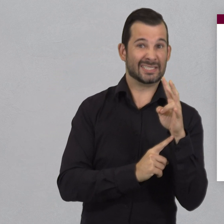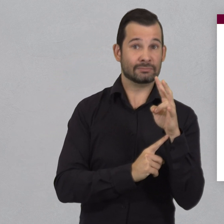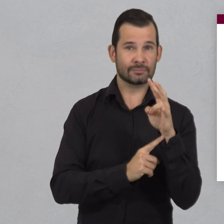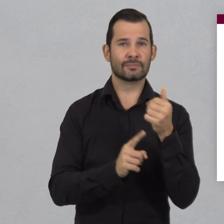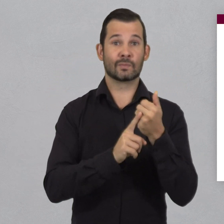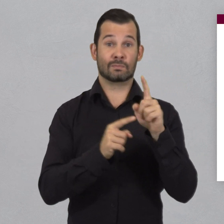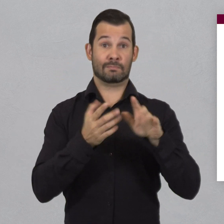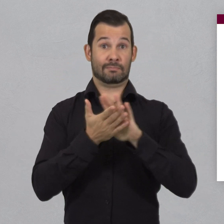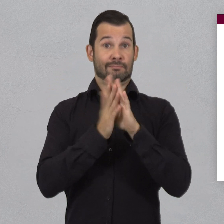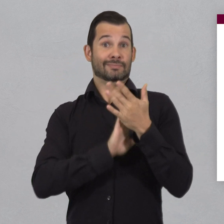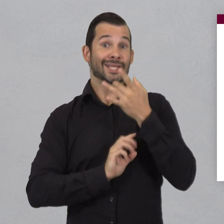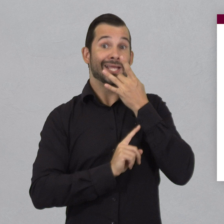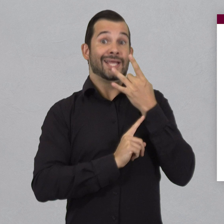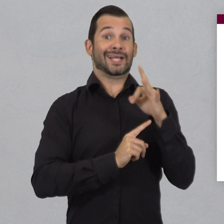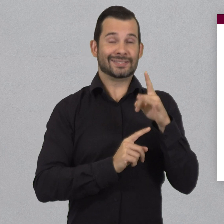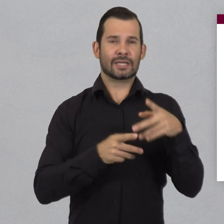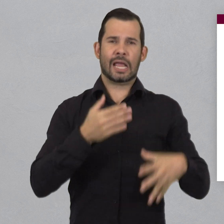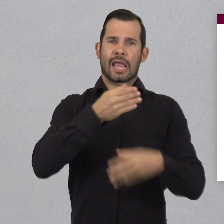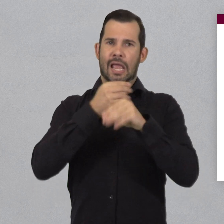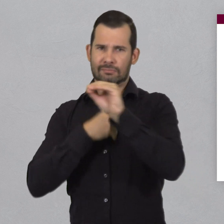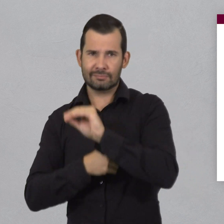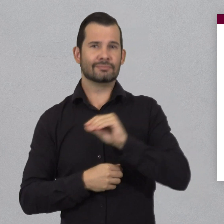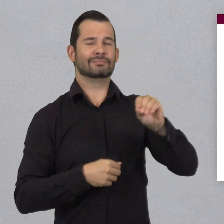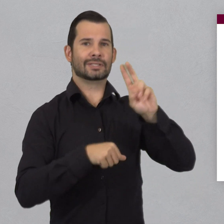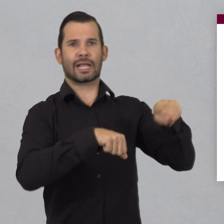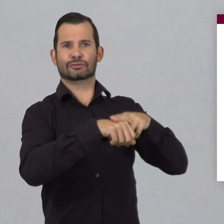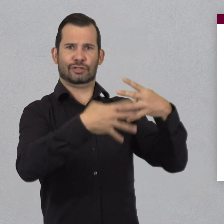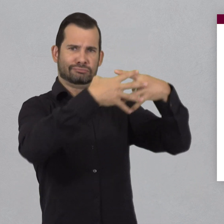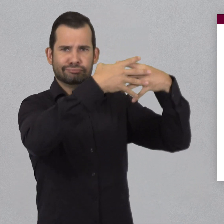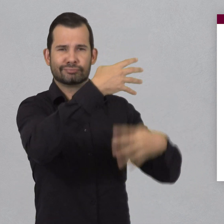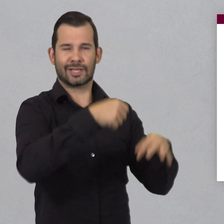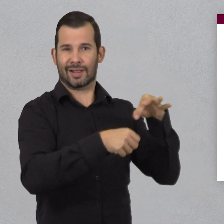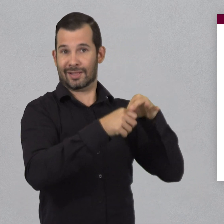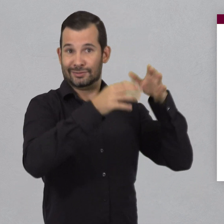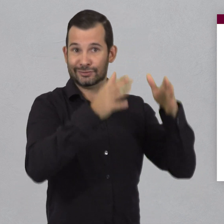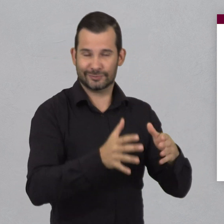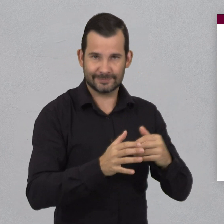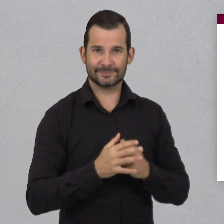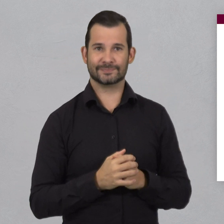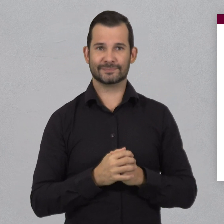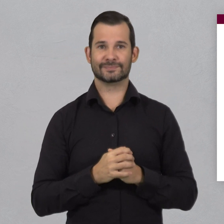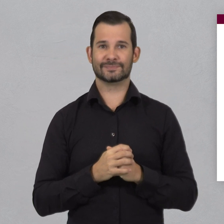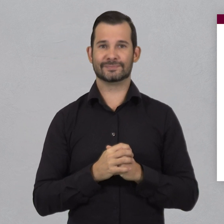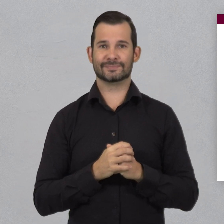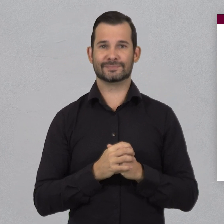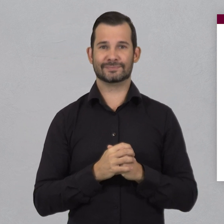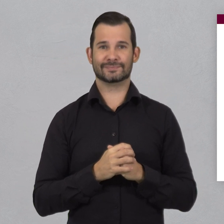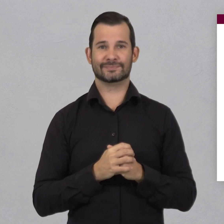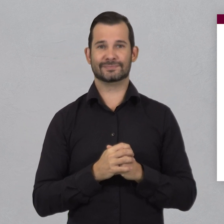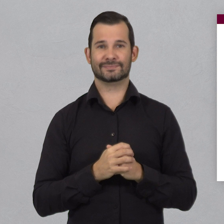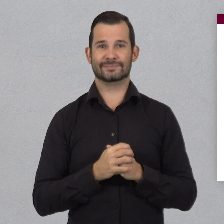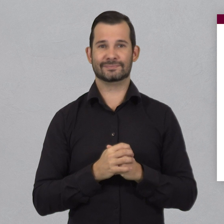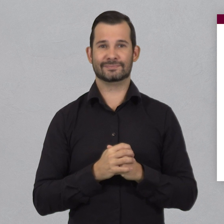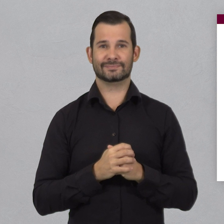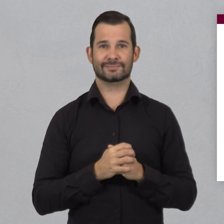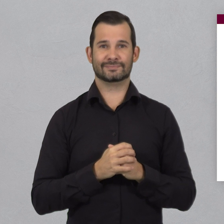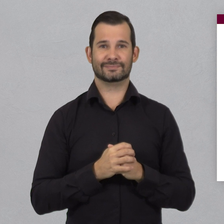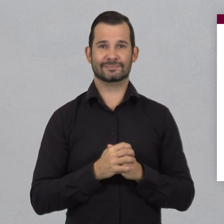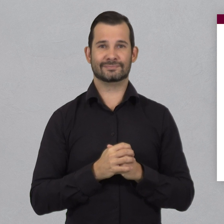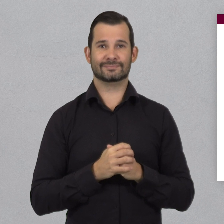17 years old. Once they turn 18, they are added to the National Register of Electors.